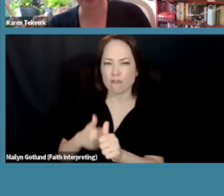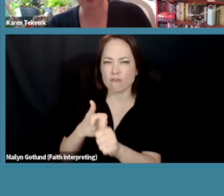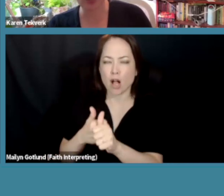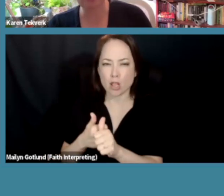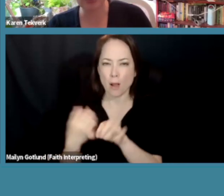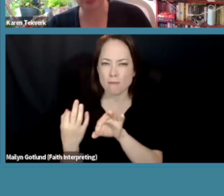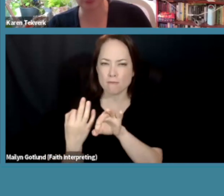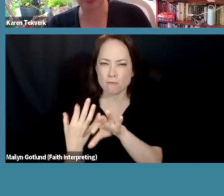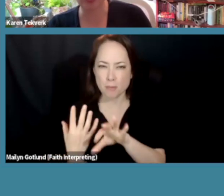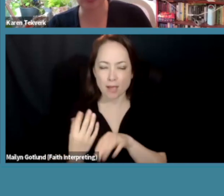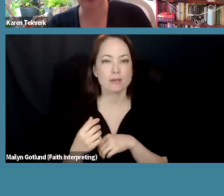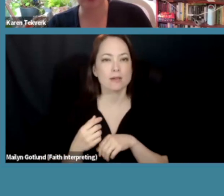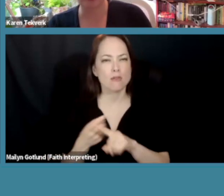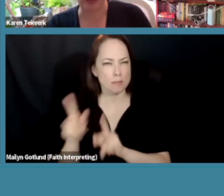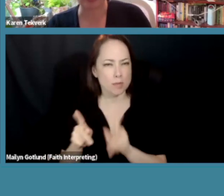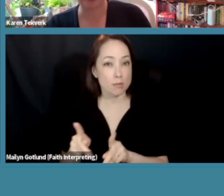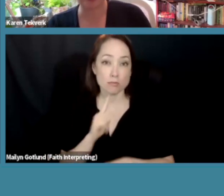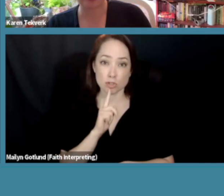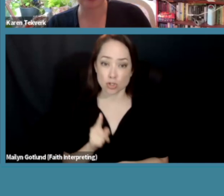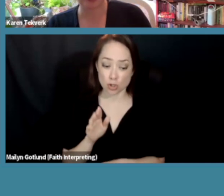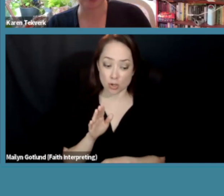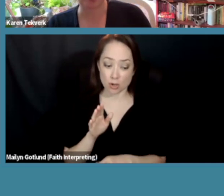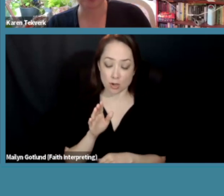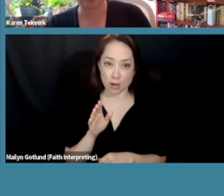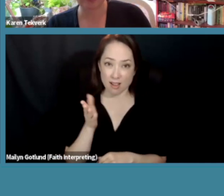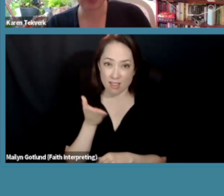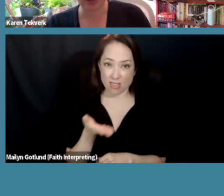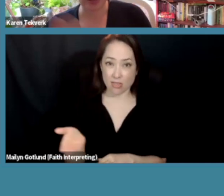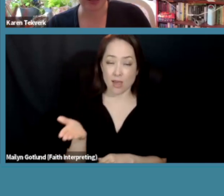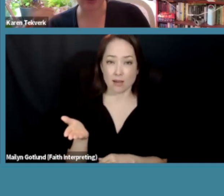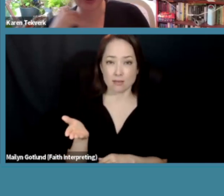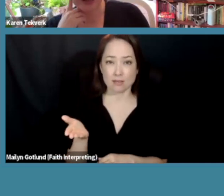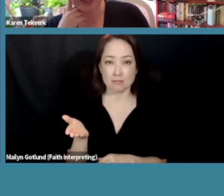You want to make sure that, just like everybody else,